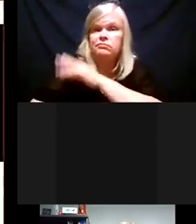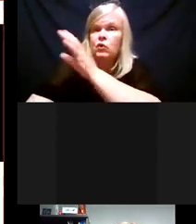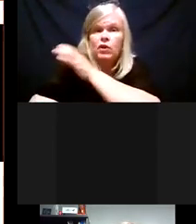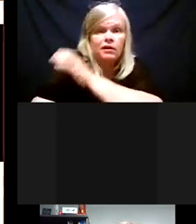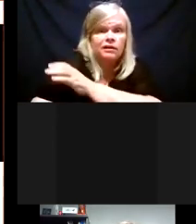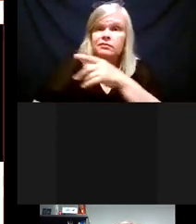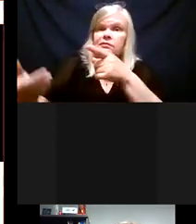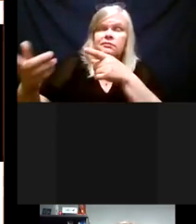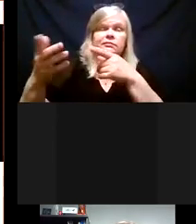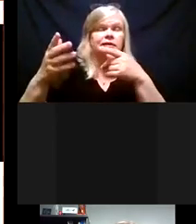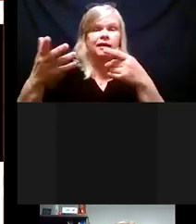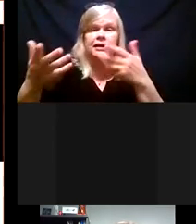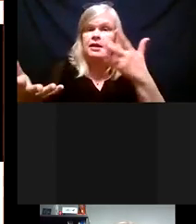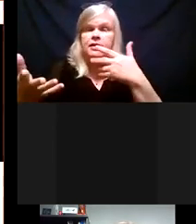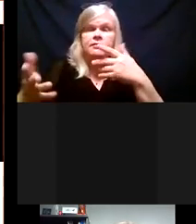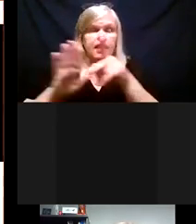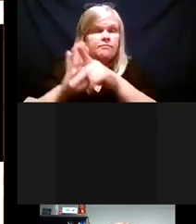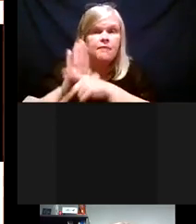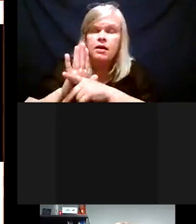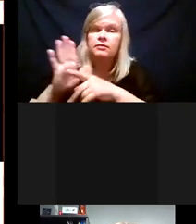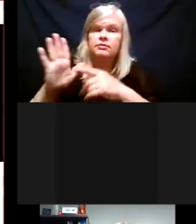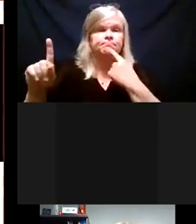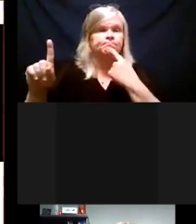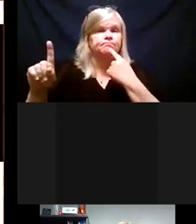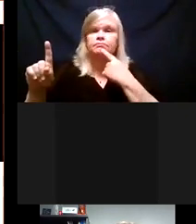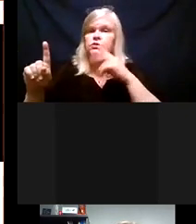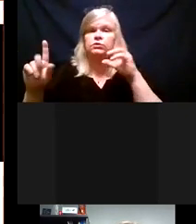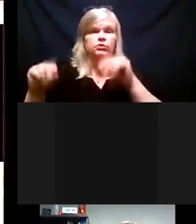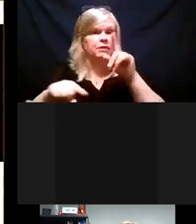AT THAT PARTICULAR FACILITY THAT DOESN'T LET THEM DO THAT.